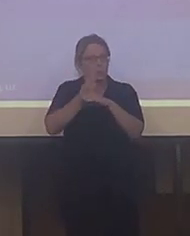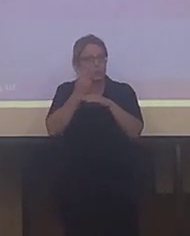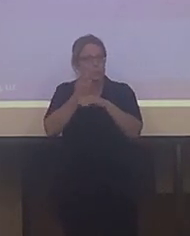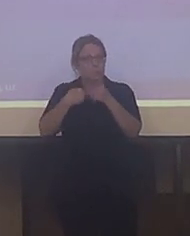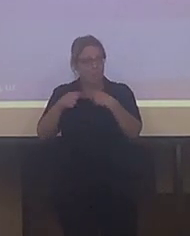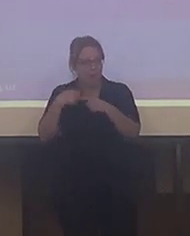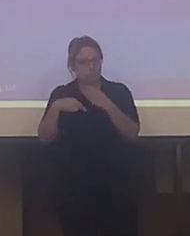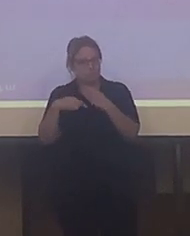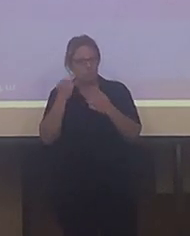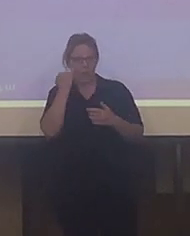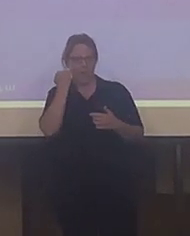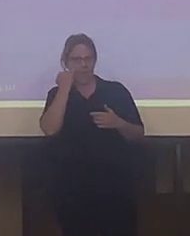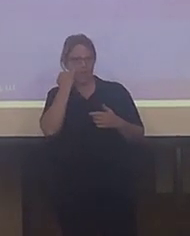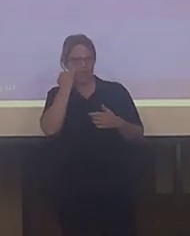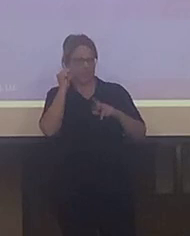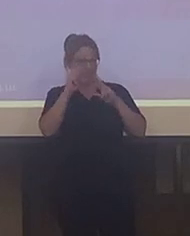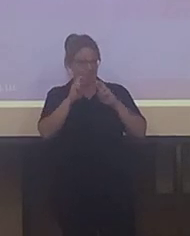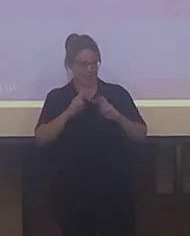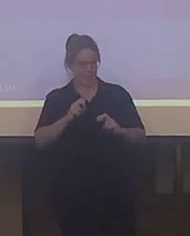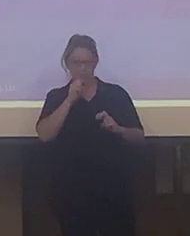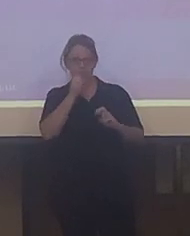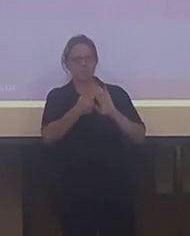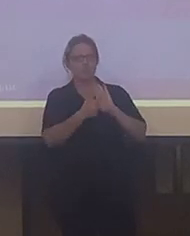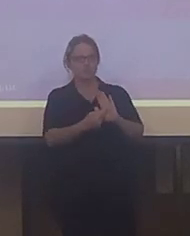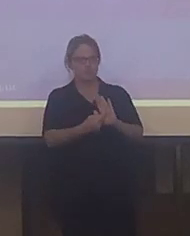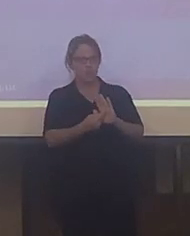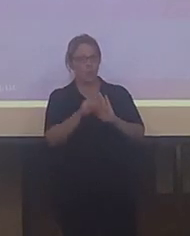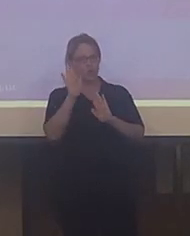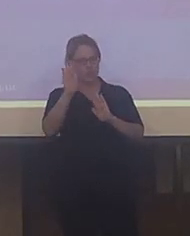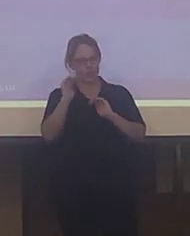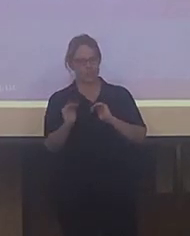if the assessment data doesn't show that your child needs sign language in order to benefit